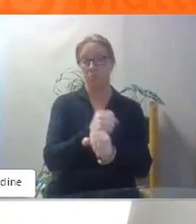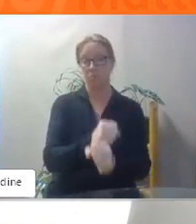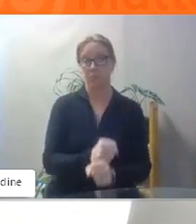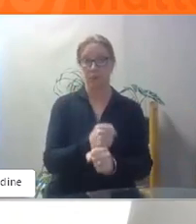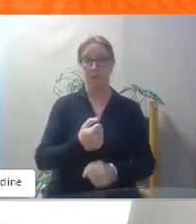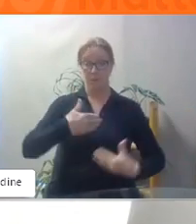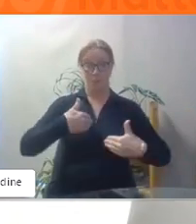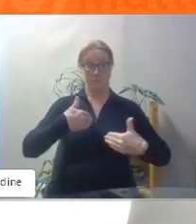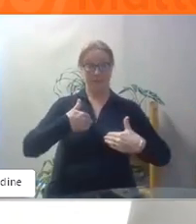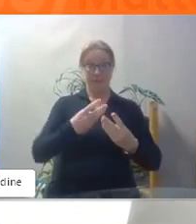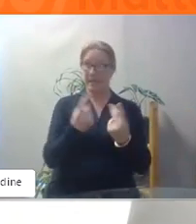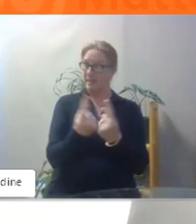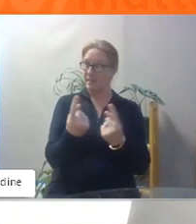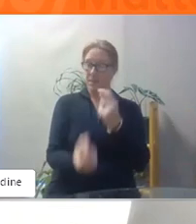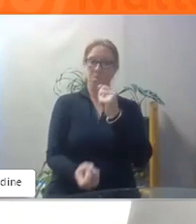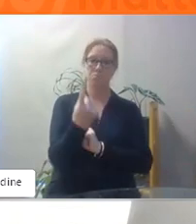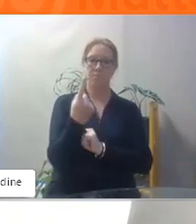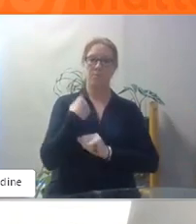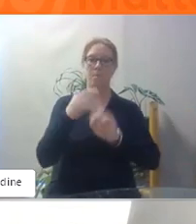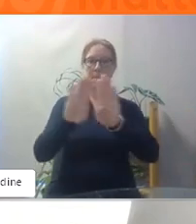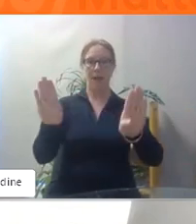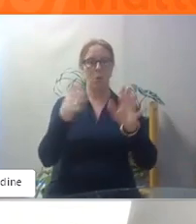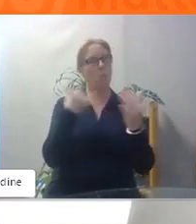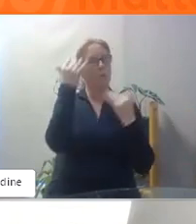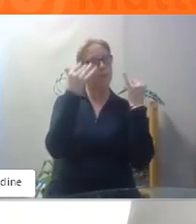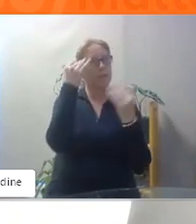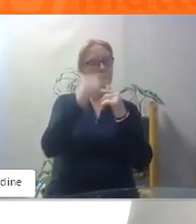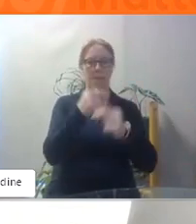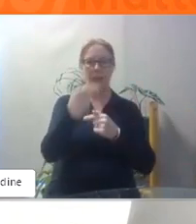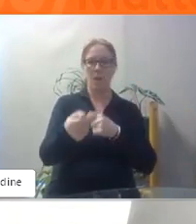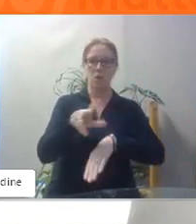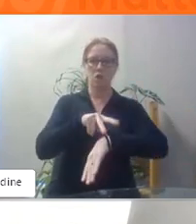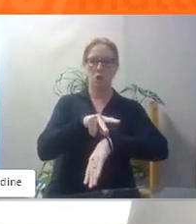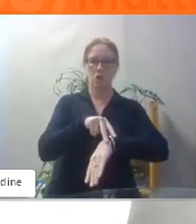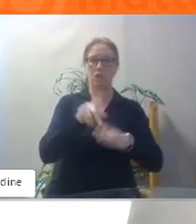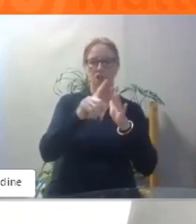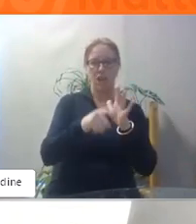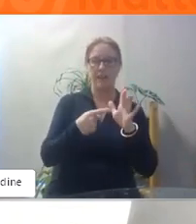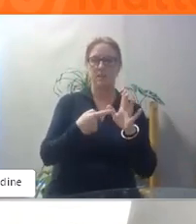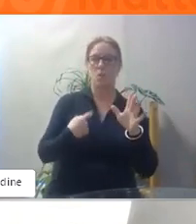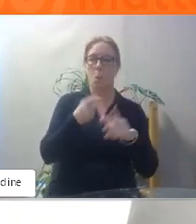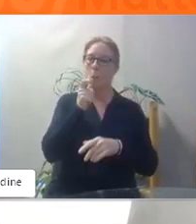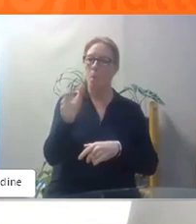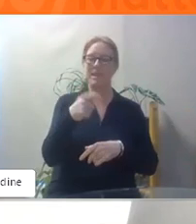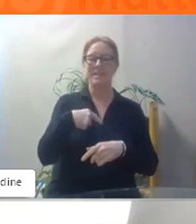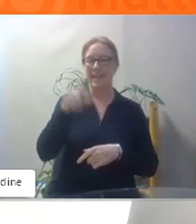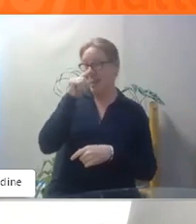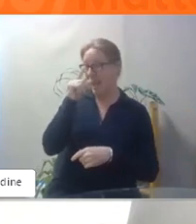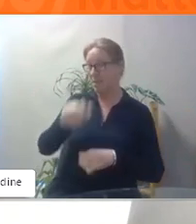that really came through from this panel was thinking about Dr Vijaya's comment that Enabling Good Lives does not stop at the school gate.